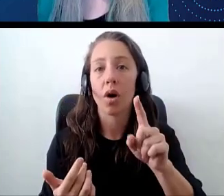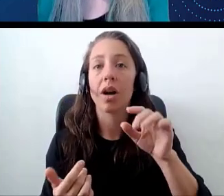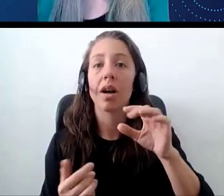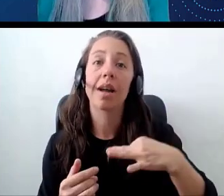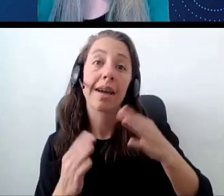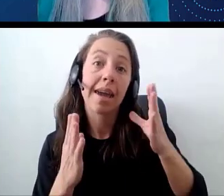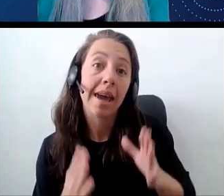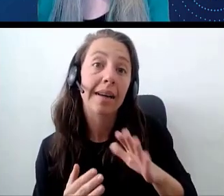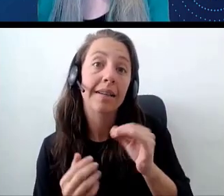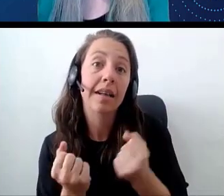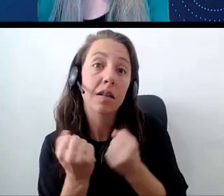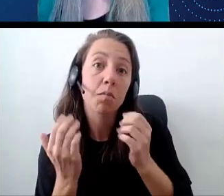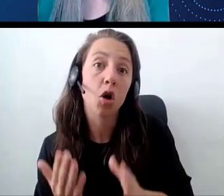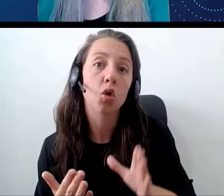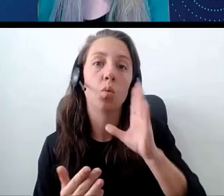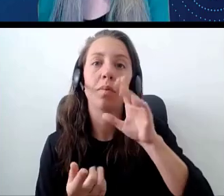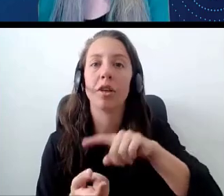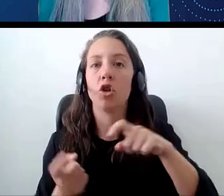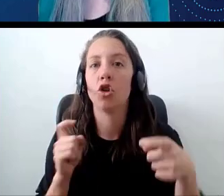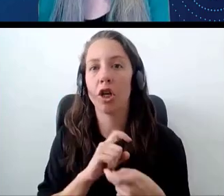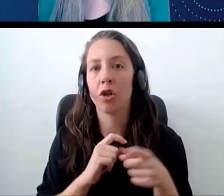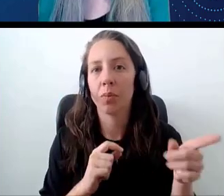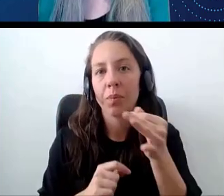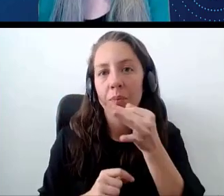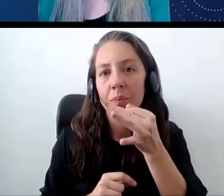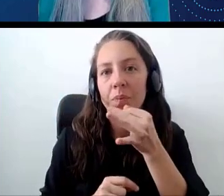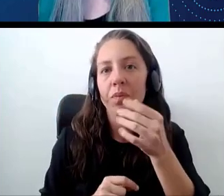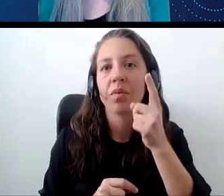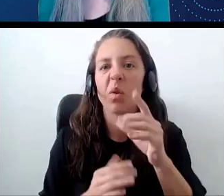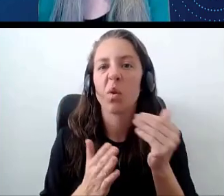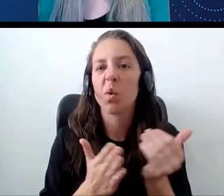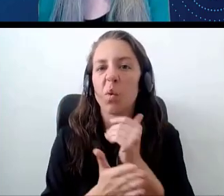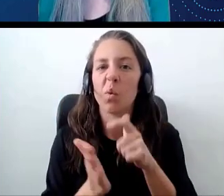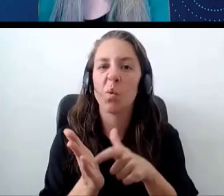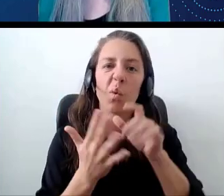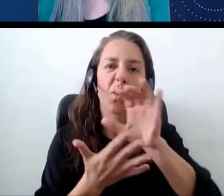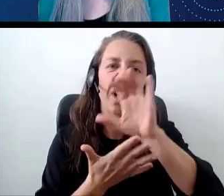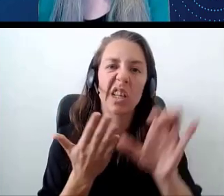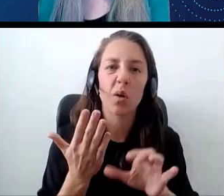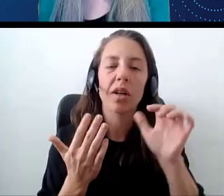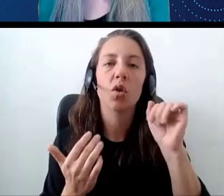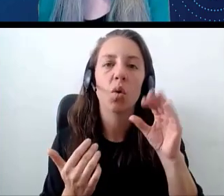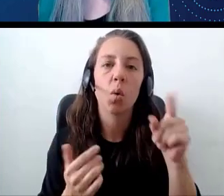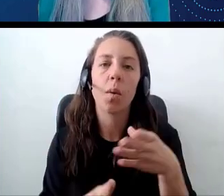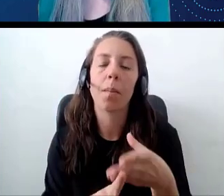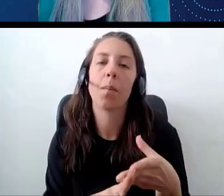in several important ways under the new criteria. So, you know, a previous application